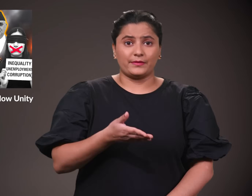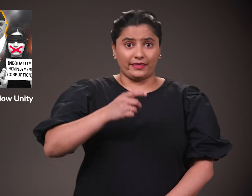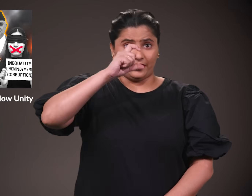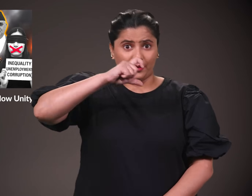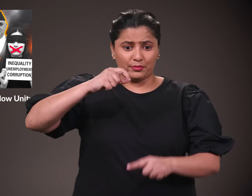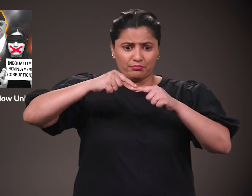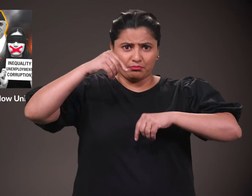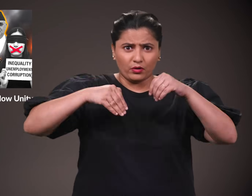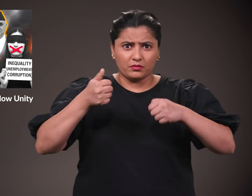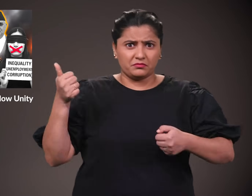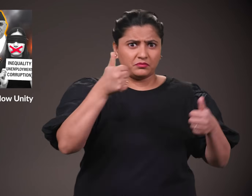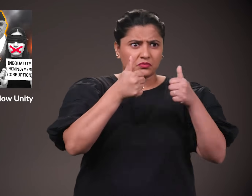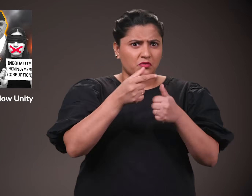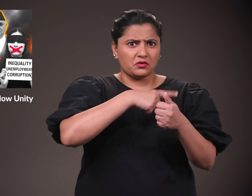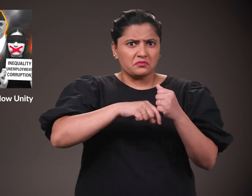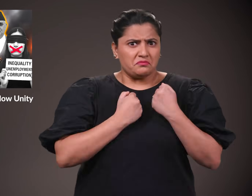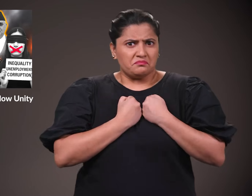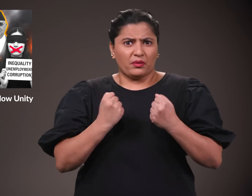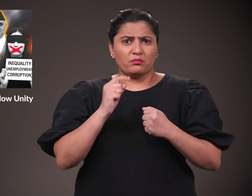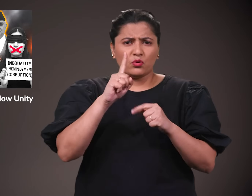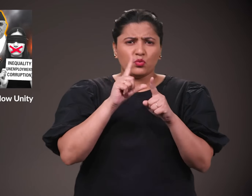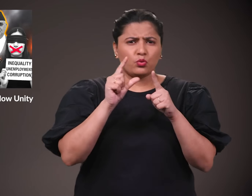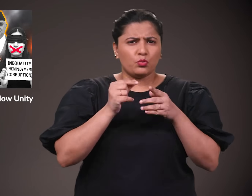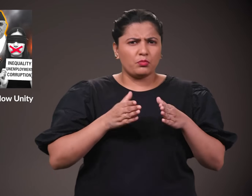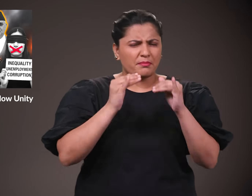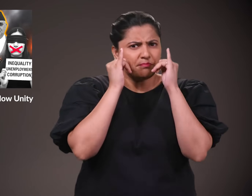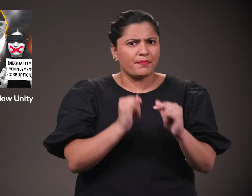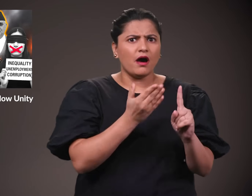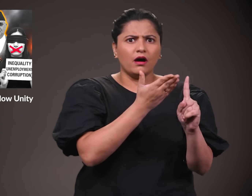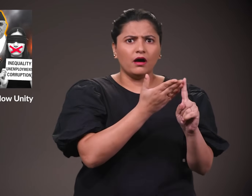Nepal's politicians had misused their powers.